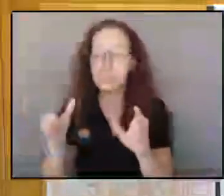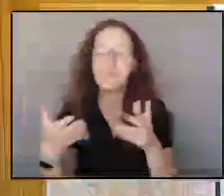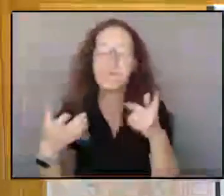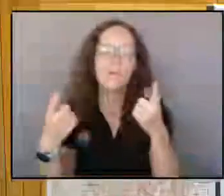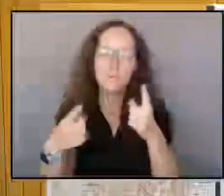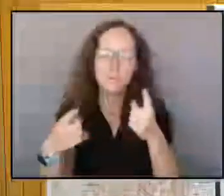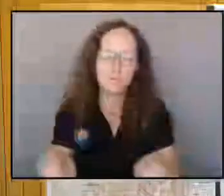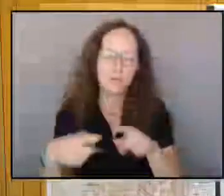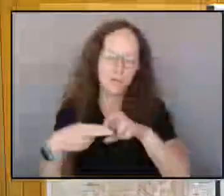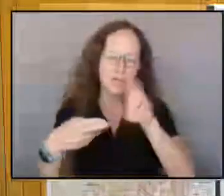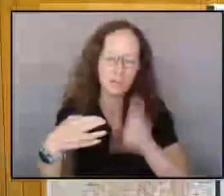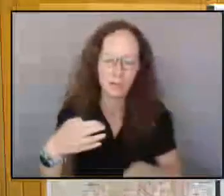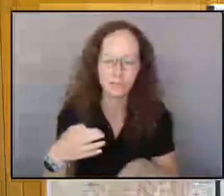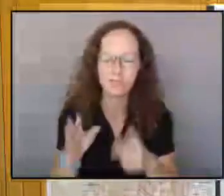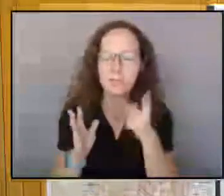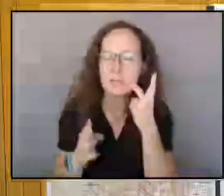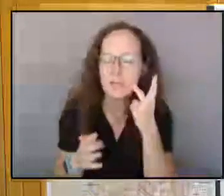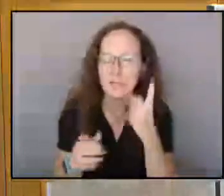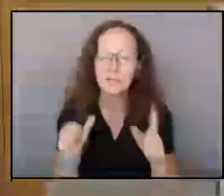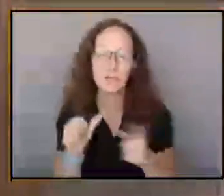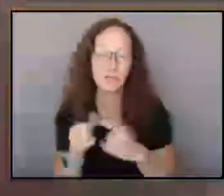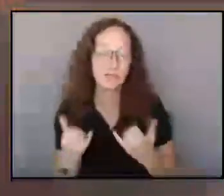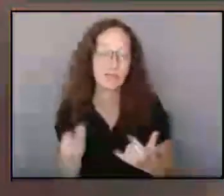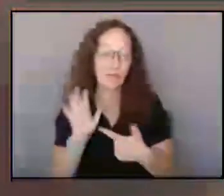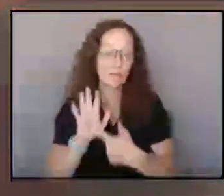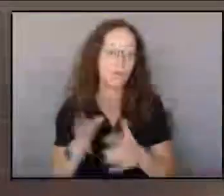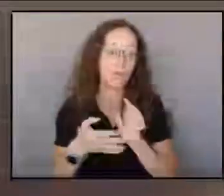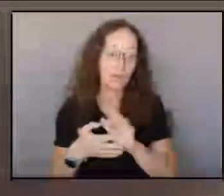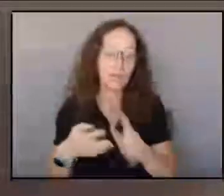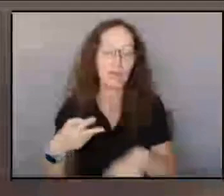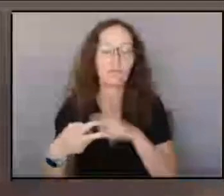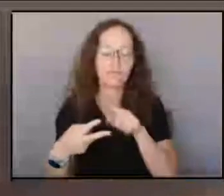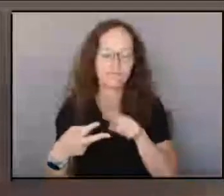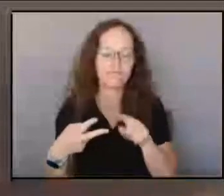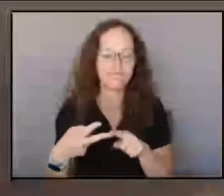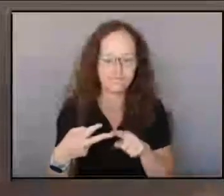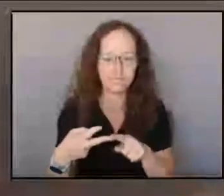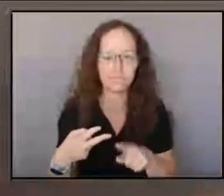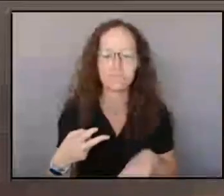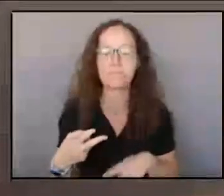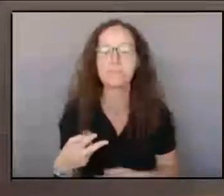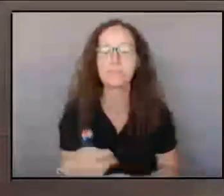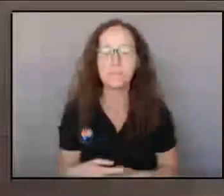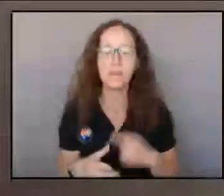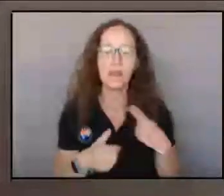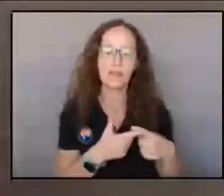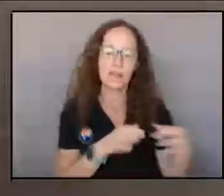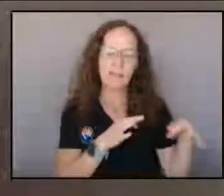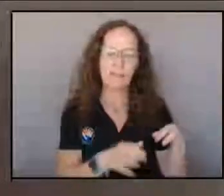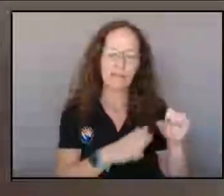FIRE WATCH 5-1, MAY 22, 1303 HOURS ON THE CALF